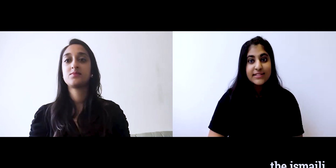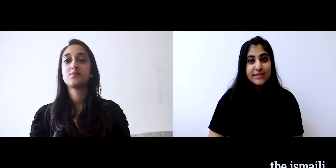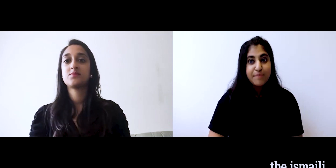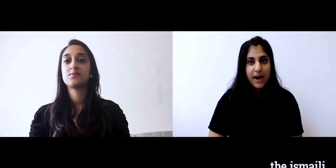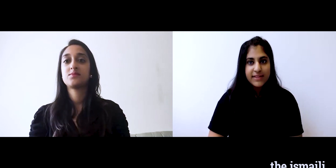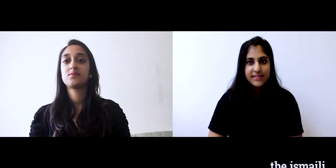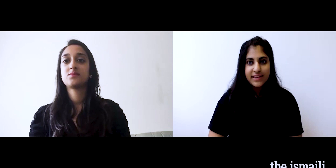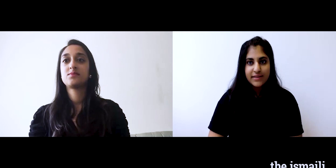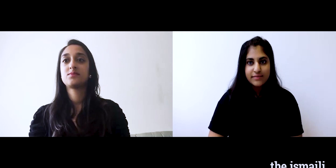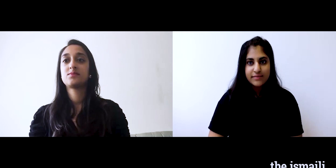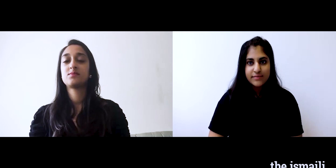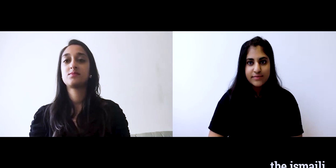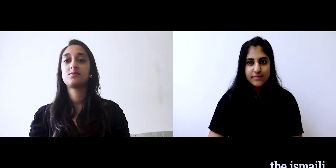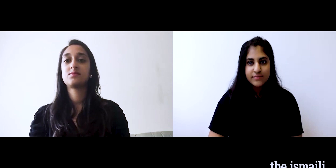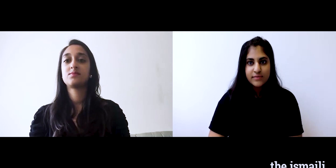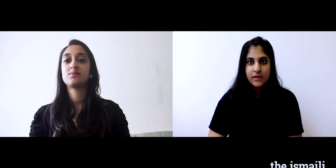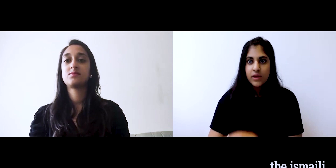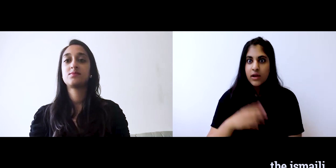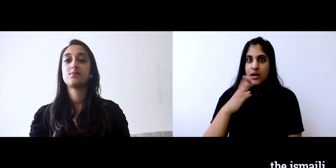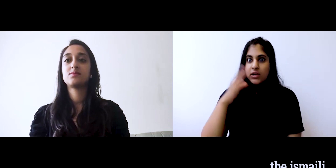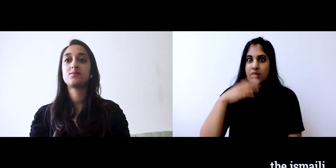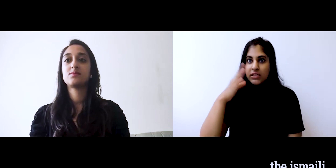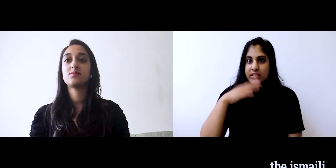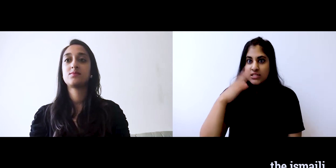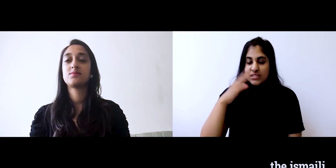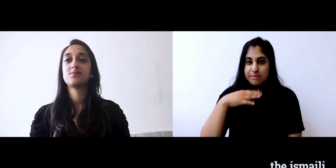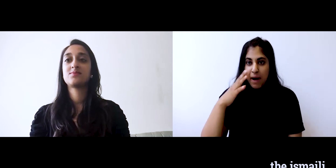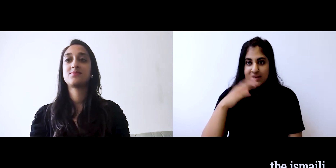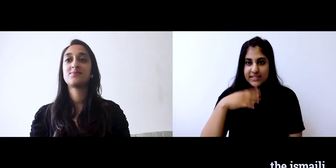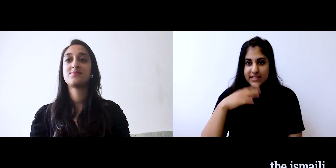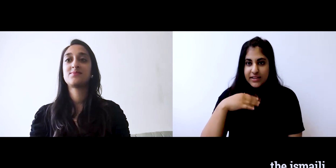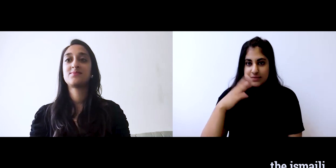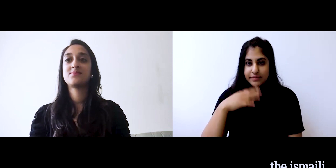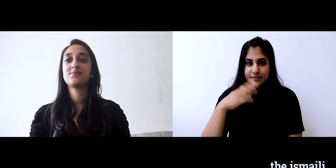Spicy, spicy